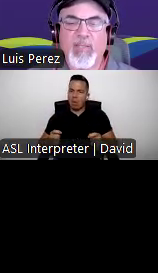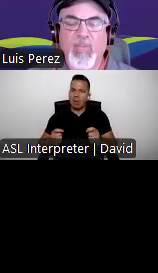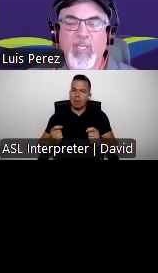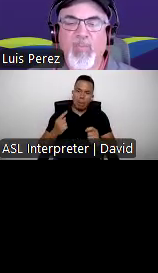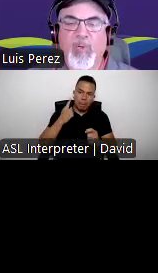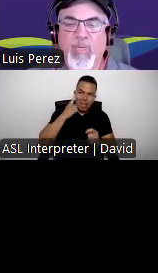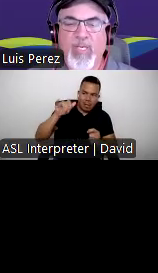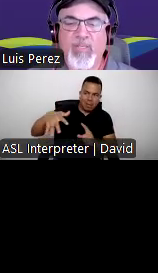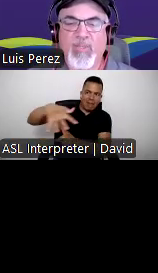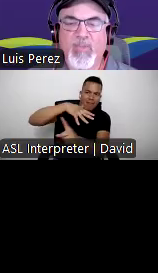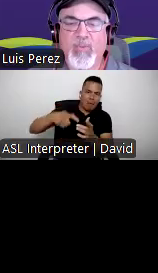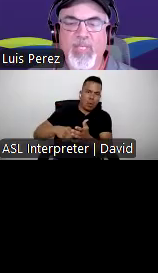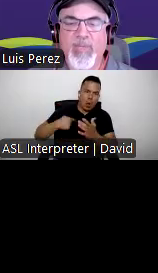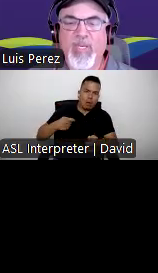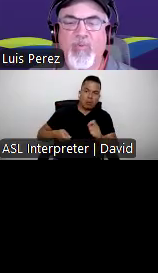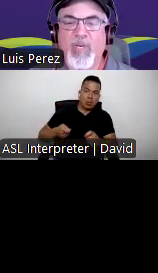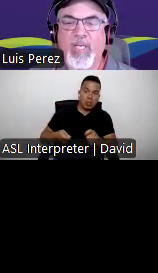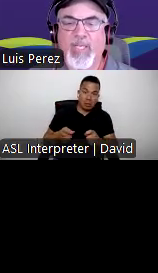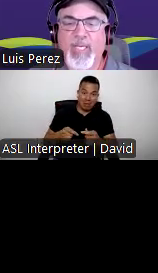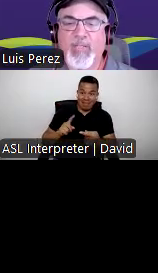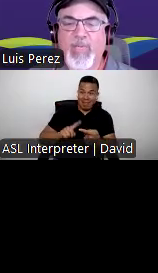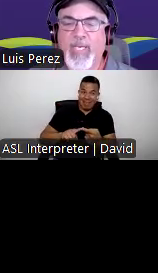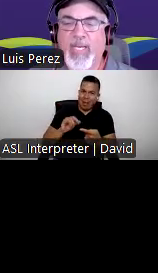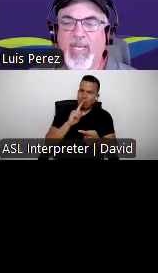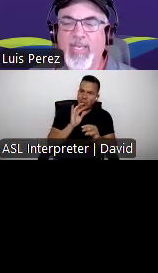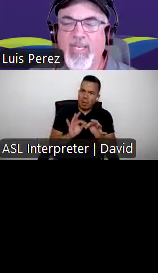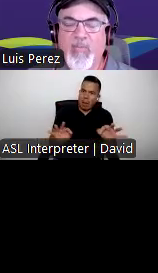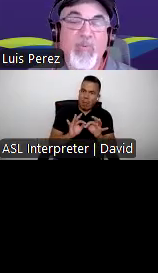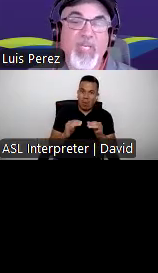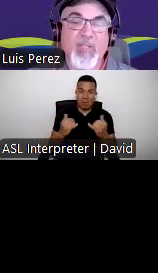is really important when it comes to living and working in the age of AI, where we need